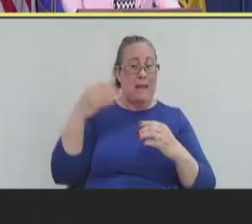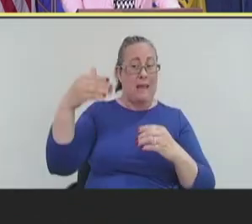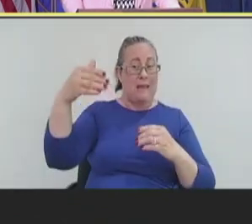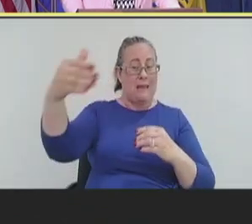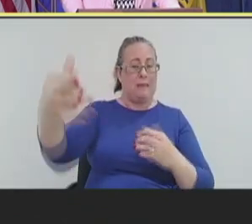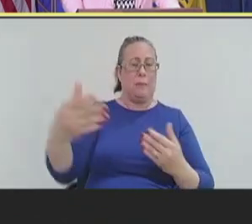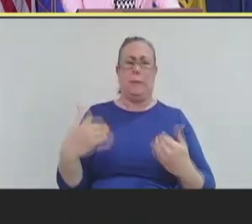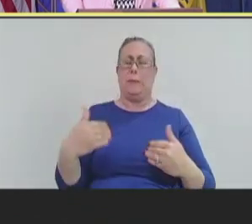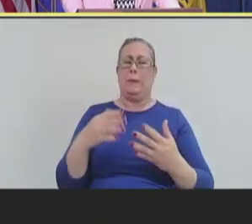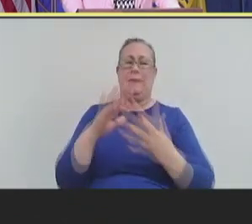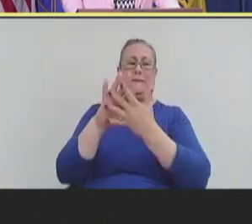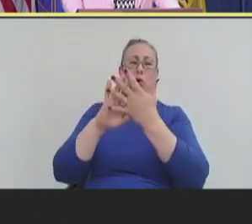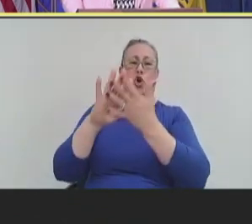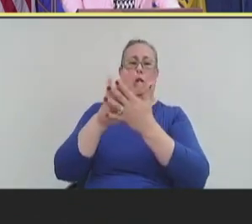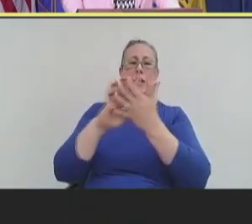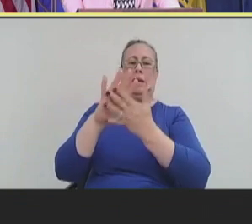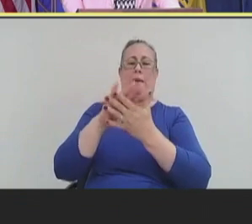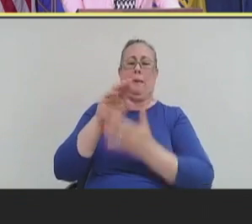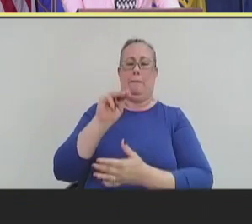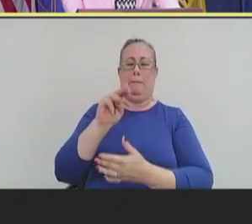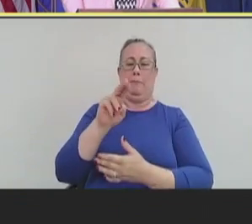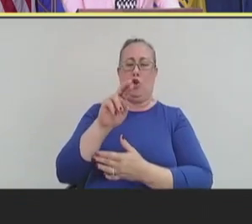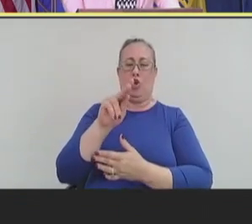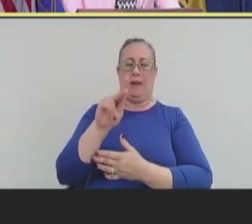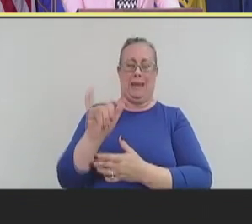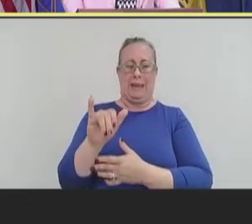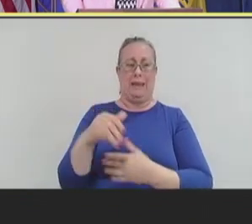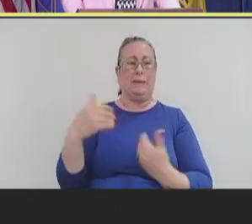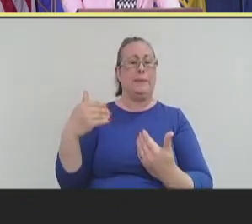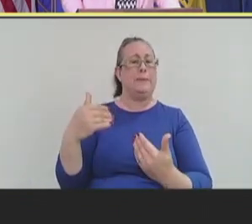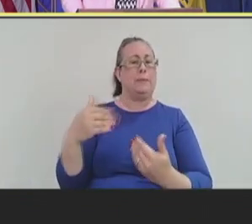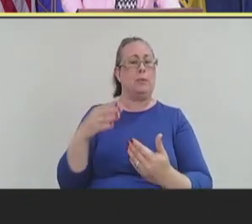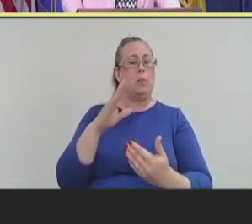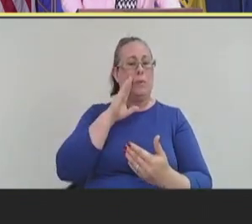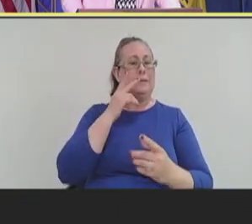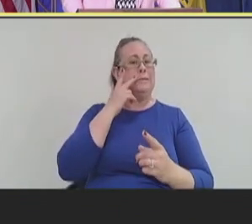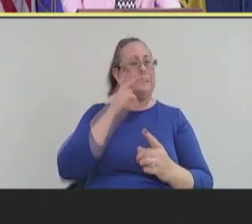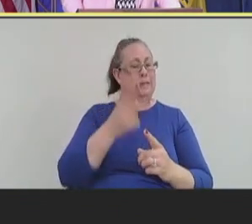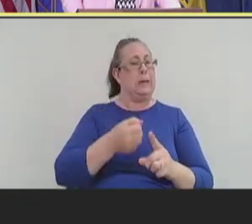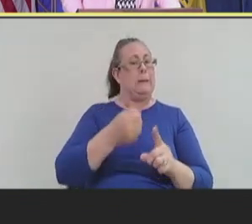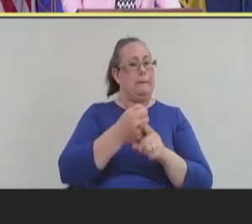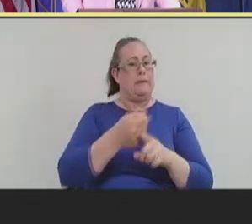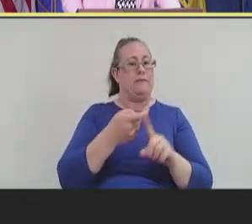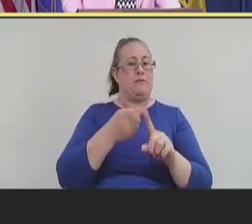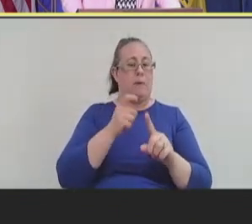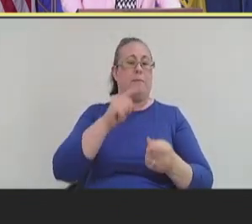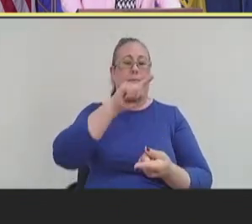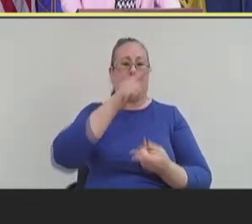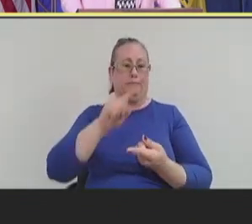is -- it's -- we will see an impact from reduced funding.